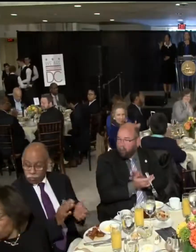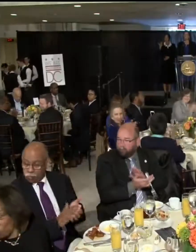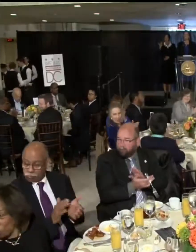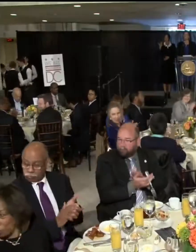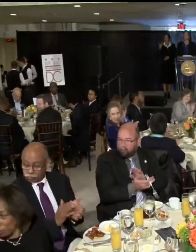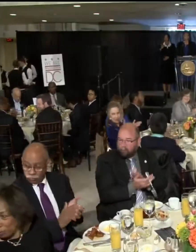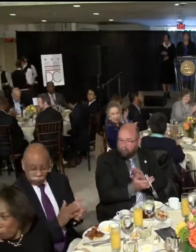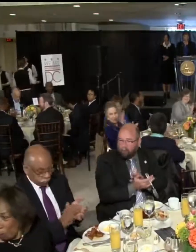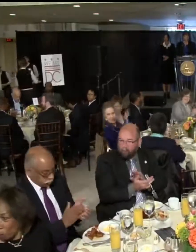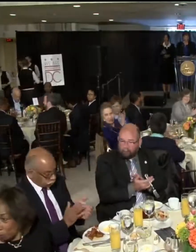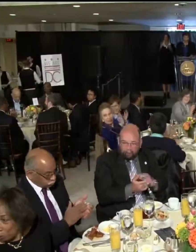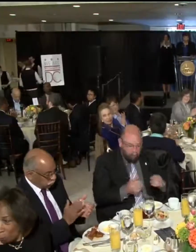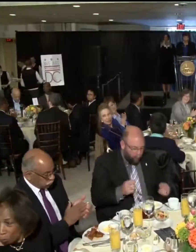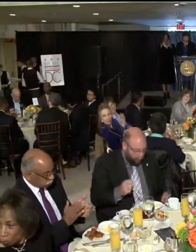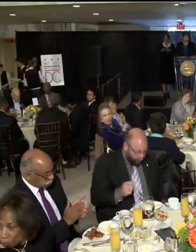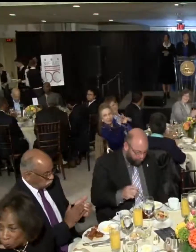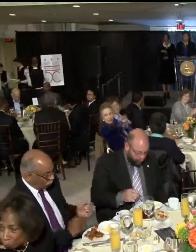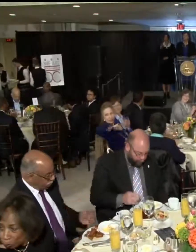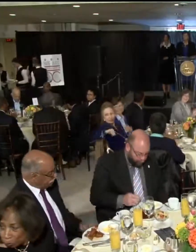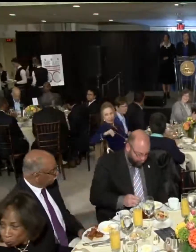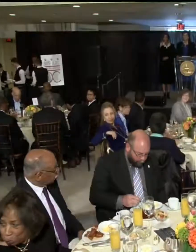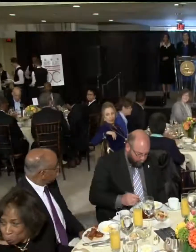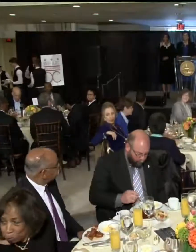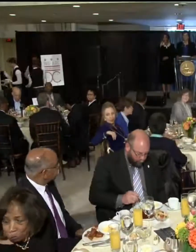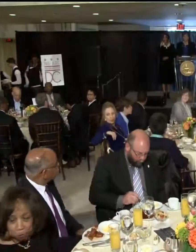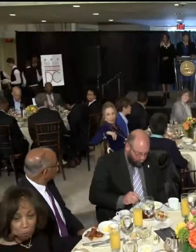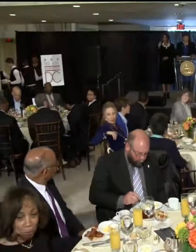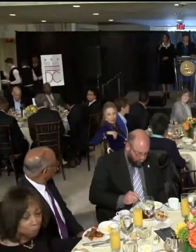THANK YOU, COUNCILMEMBER NADEAU AND WARD 1